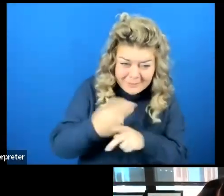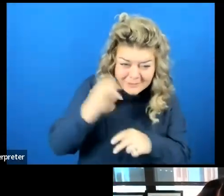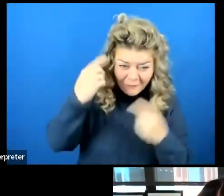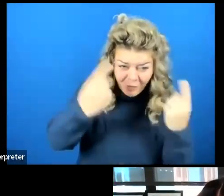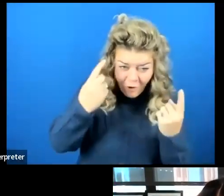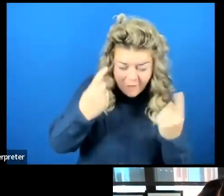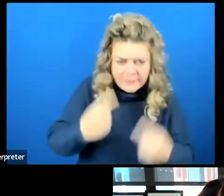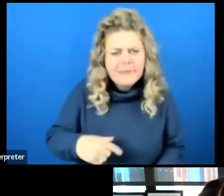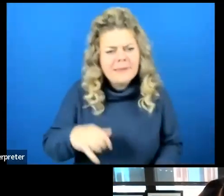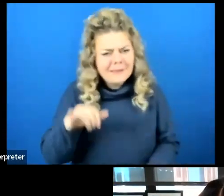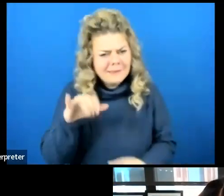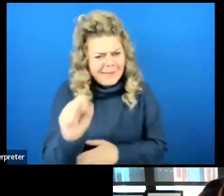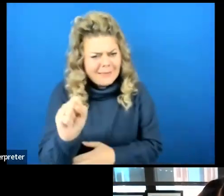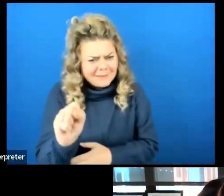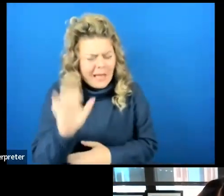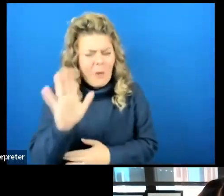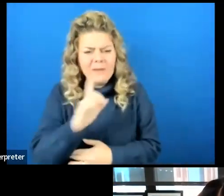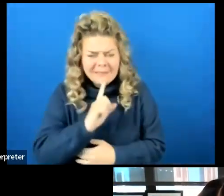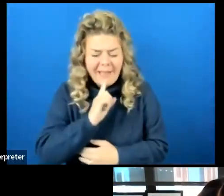of thought, I would just say that if you are, I